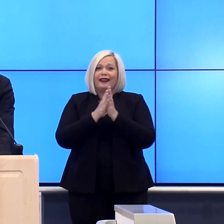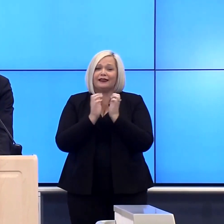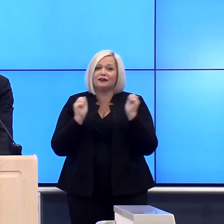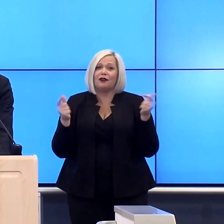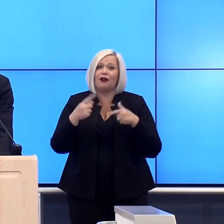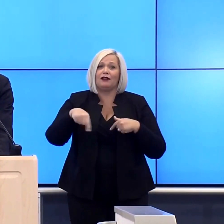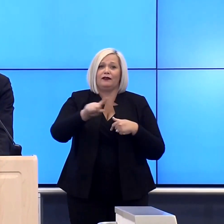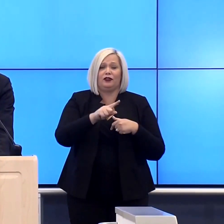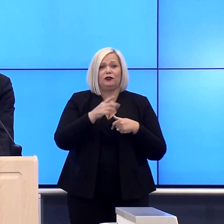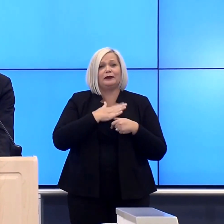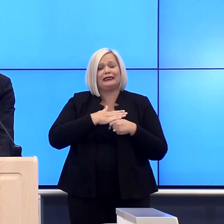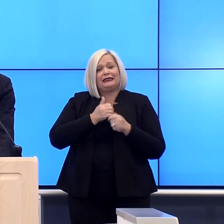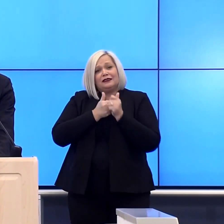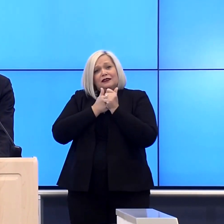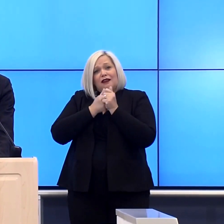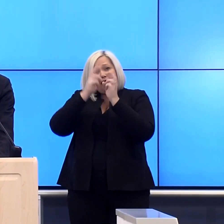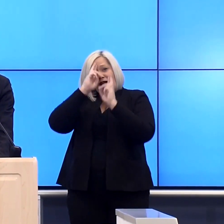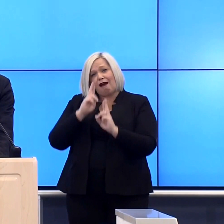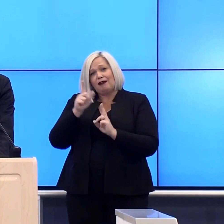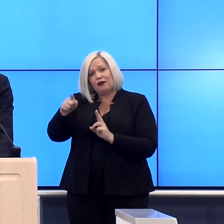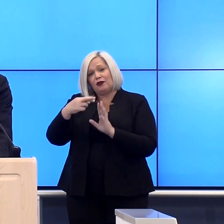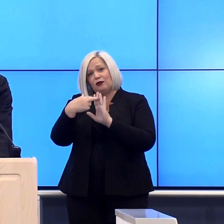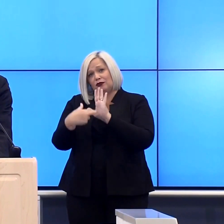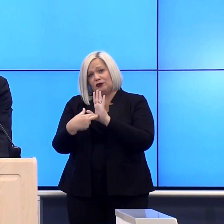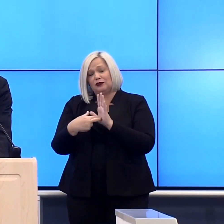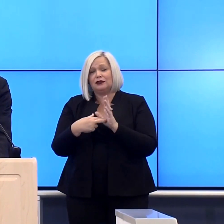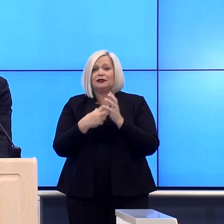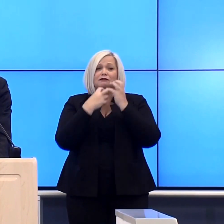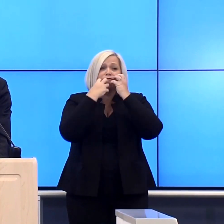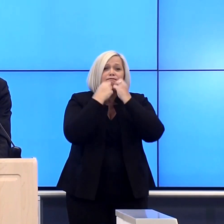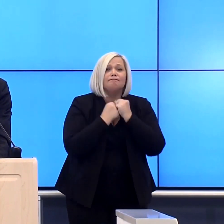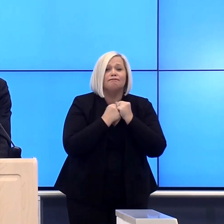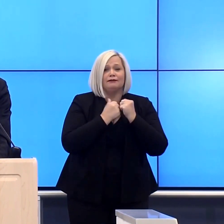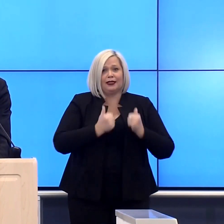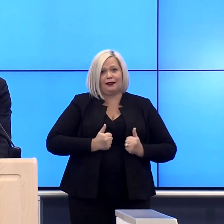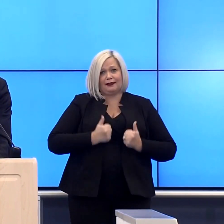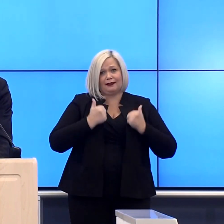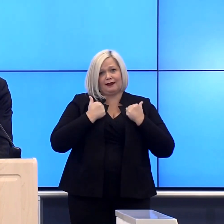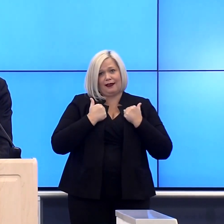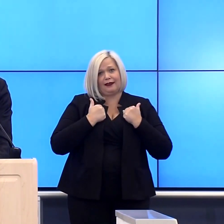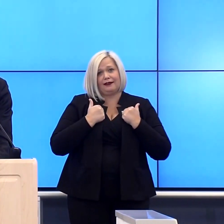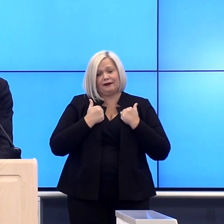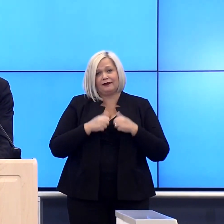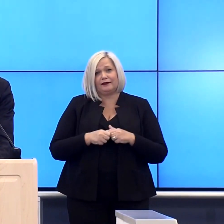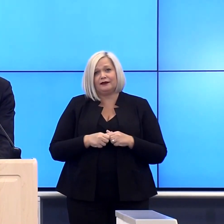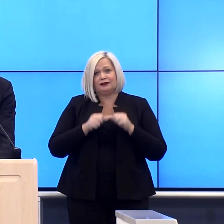ECONOMY. I ASK ALL OF YOU, HONOR THESE I ASK ALL OF YOU, HONOR THESE RULES, HONOR SACRED HUMAN LIFE,